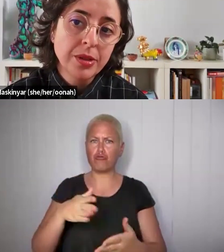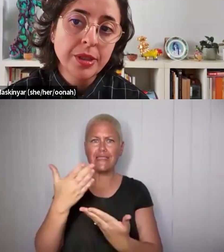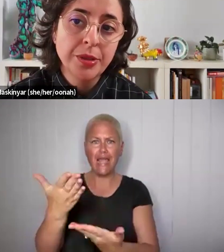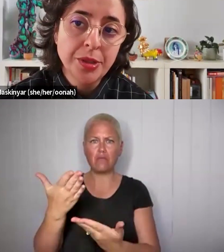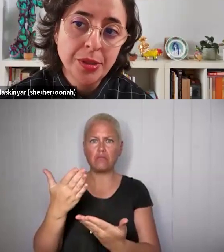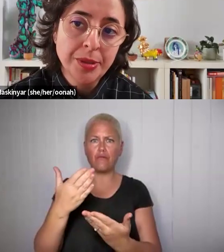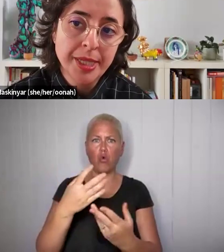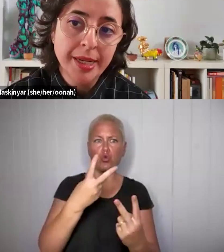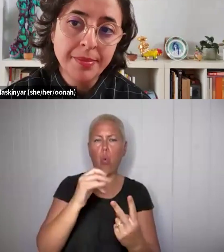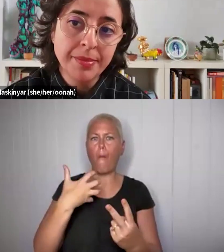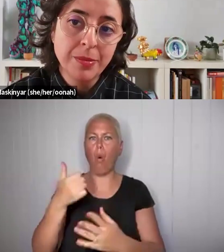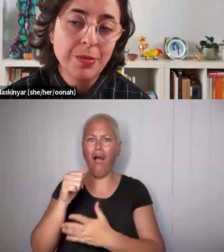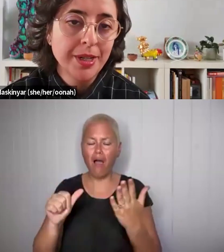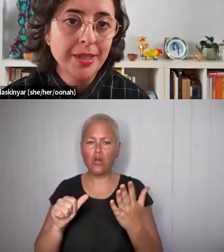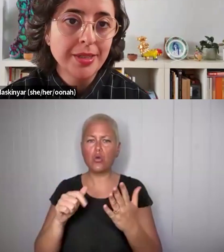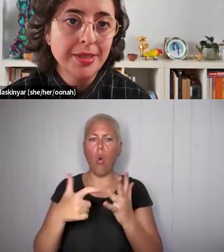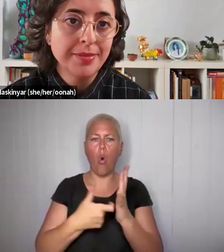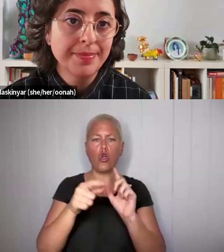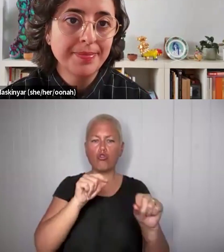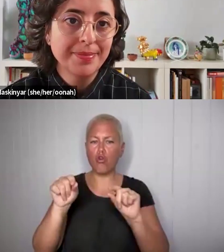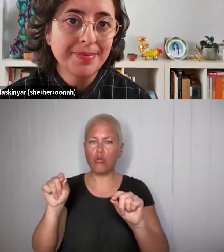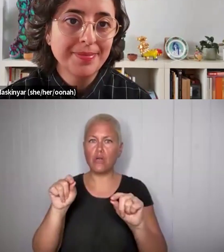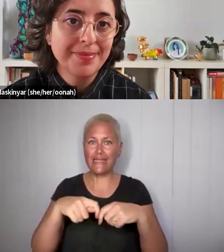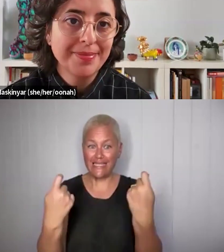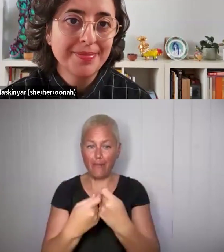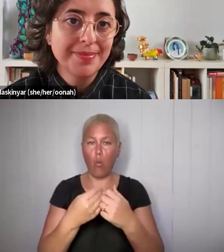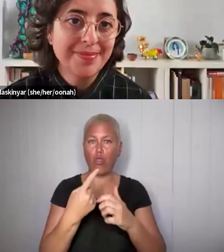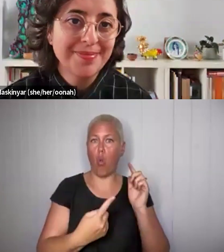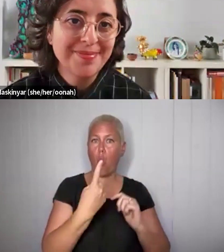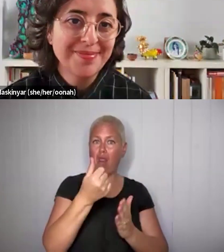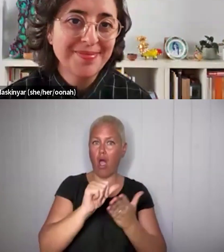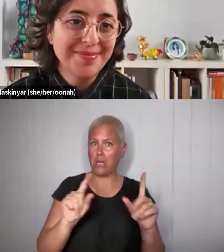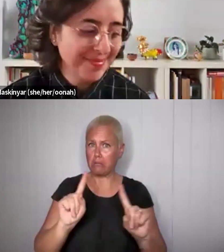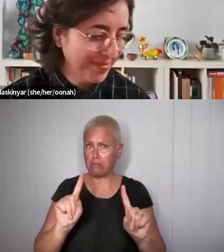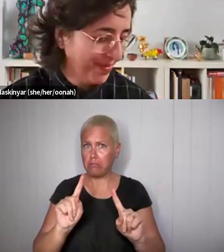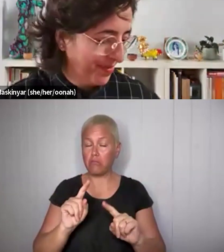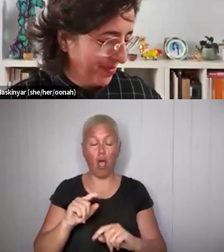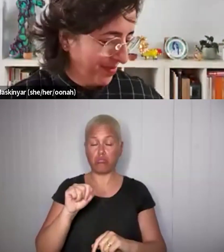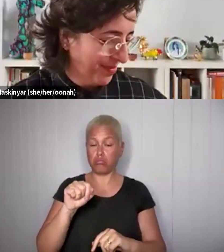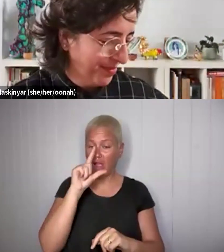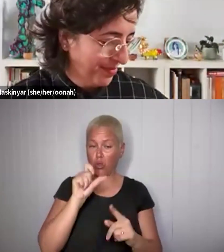or a curatorial team with one artist?' >> Yes. It is possible to do both those things.